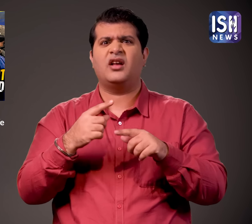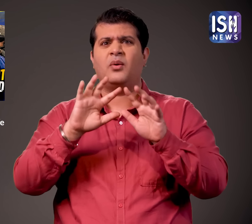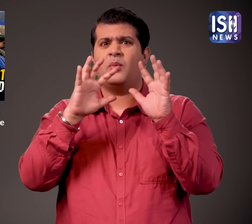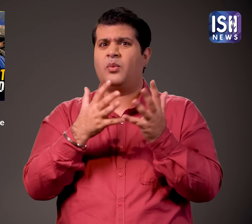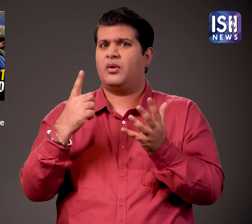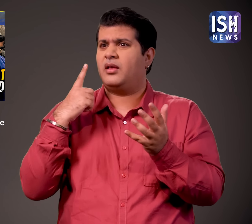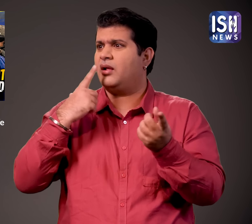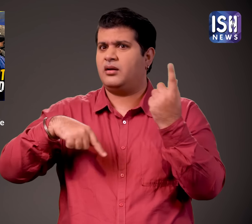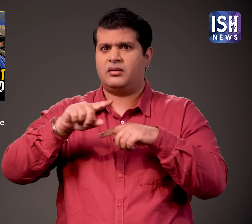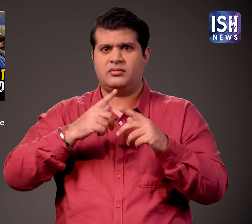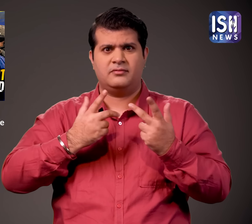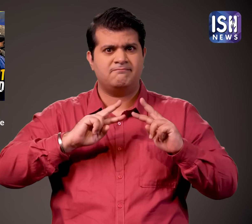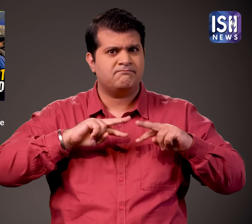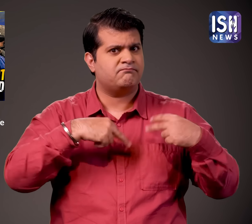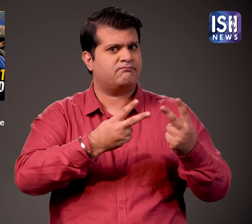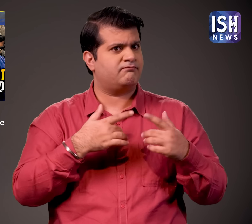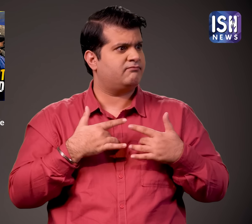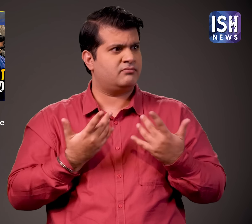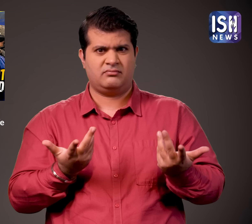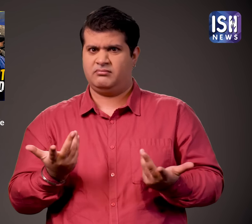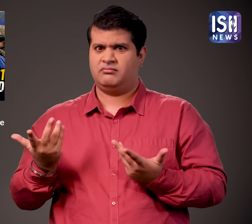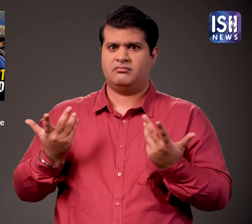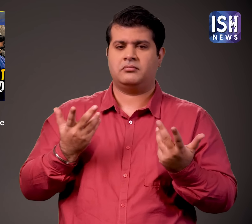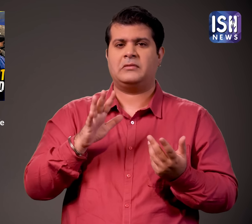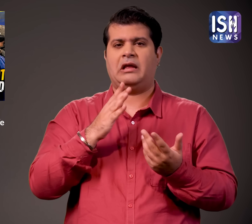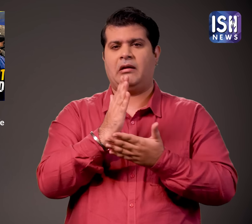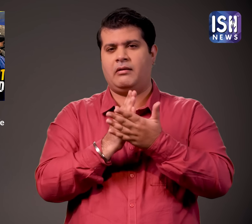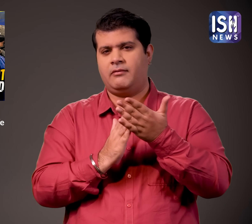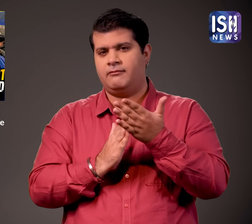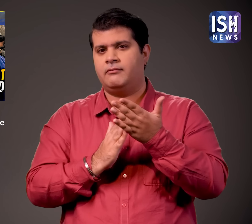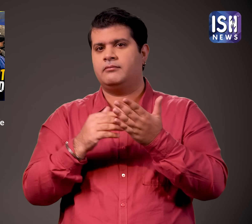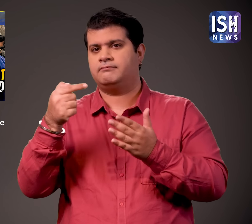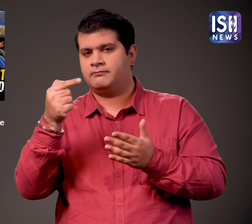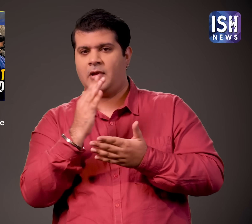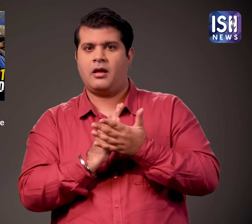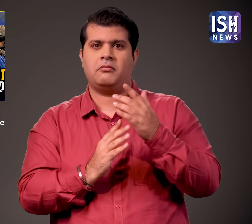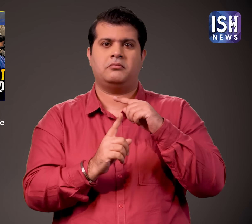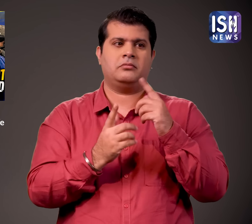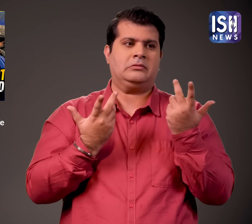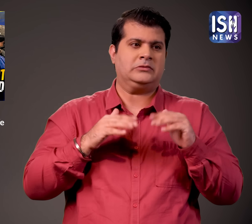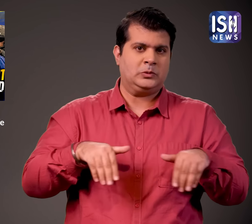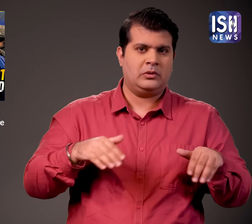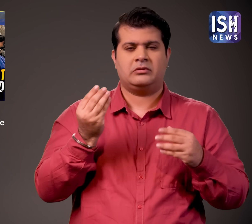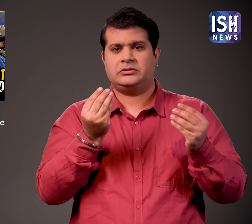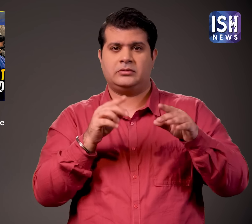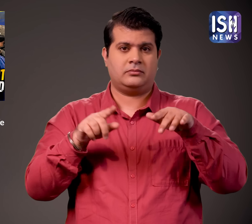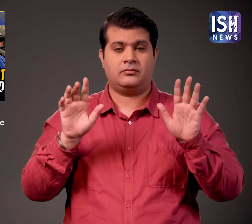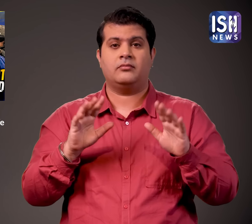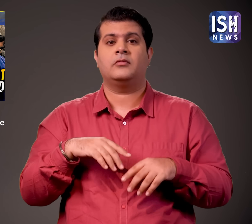How did world leaders react to this operation? The reactions are mixed with some supporting and others not.